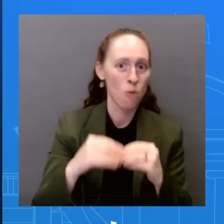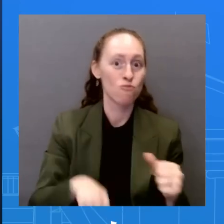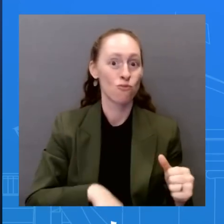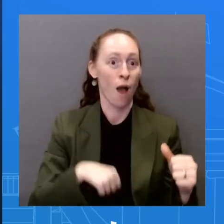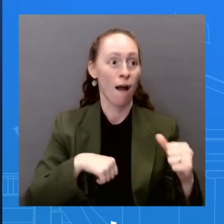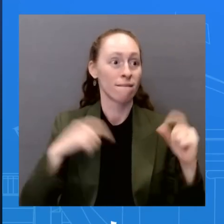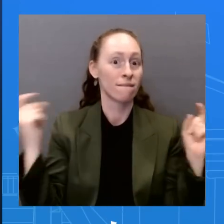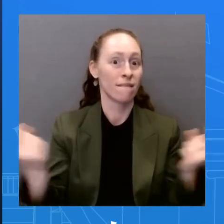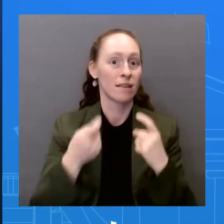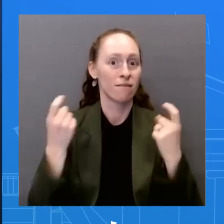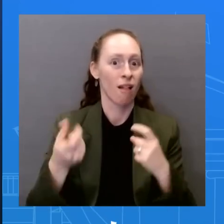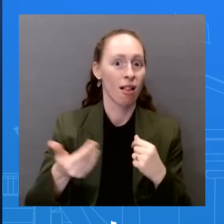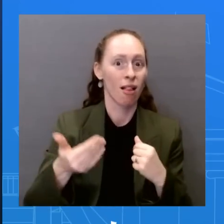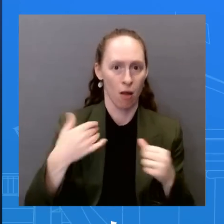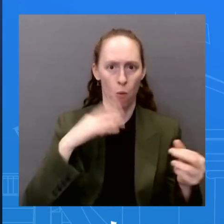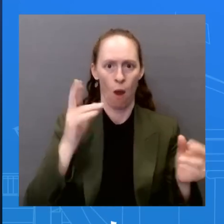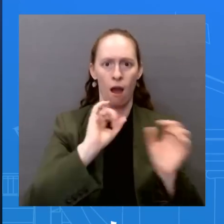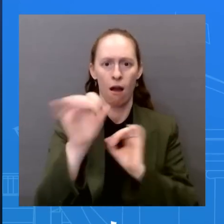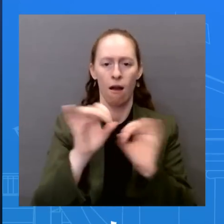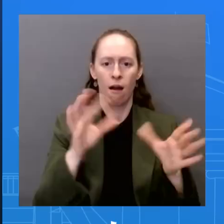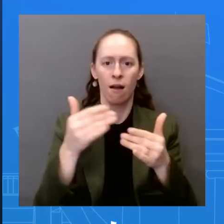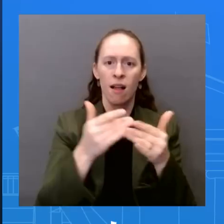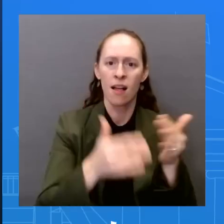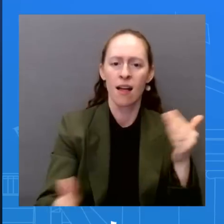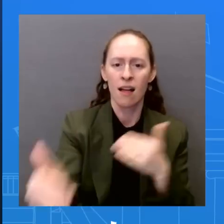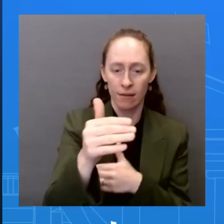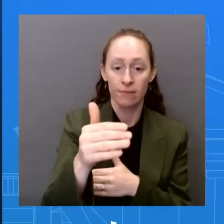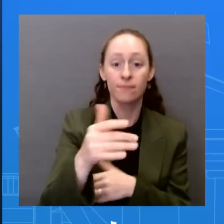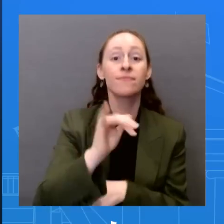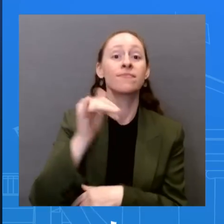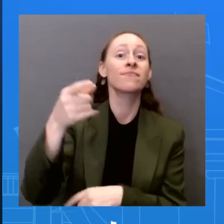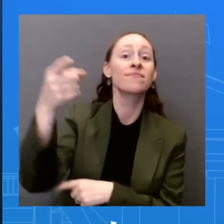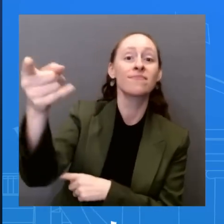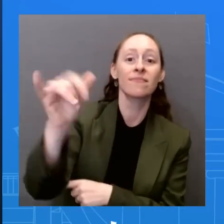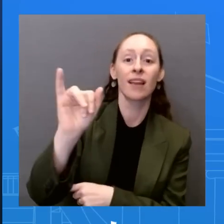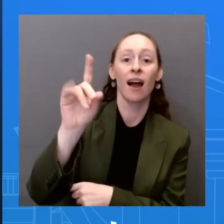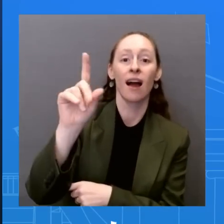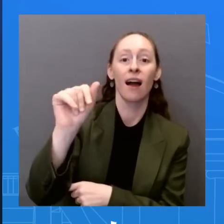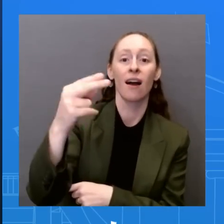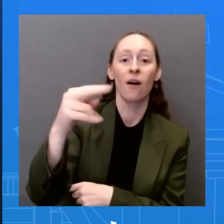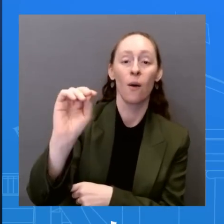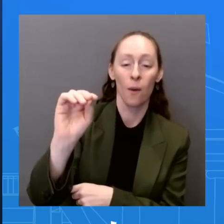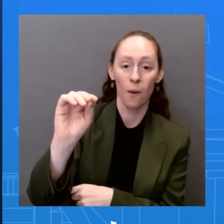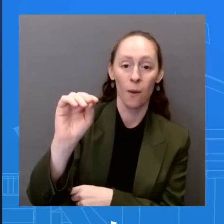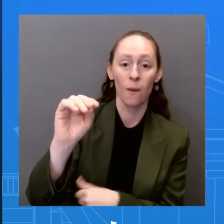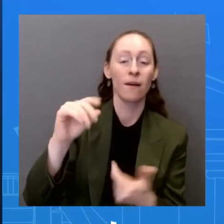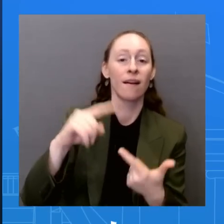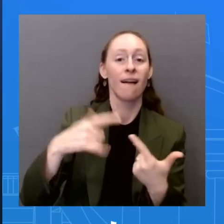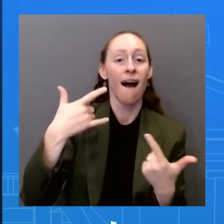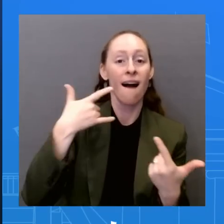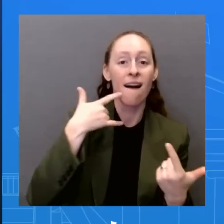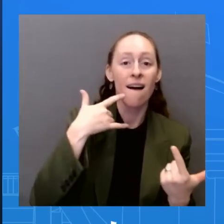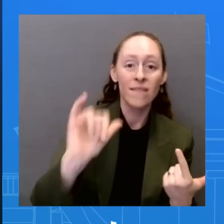and second, 10,000 doses to California, ahead of the Folsom Street Fair, the Castro Street Fair in San Francisco